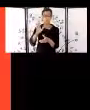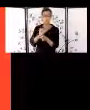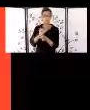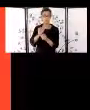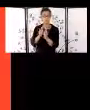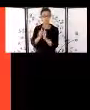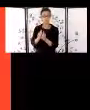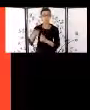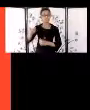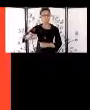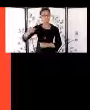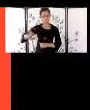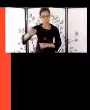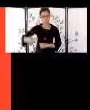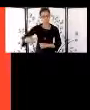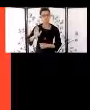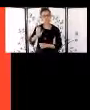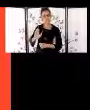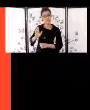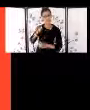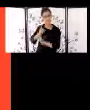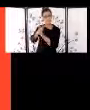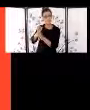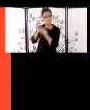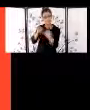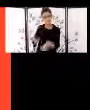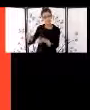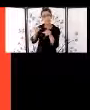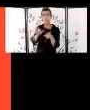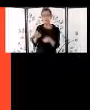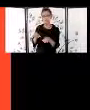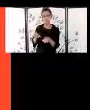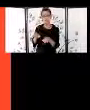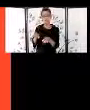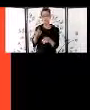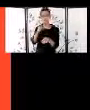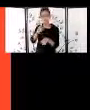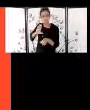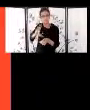share a common goal or vision around the work they create as a collective. In order for